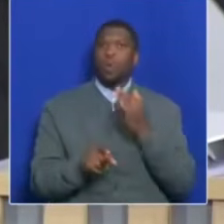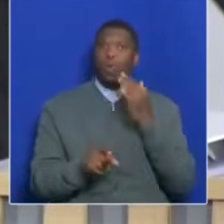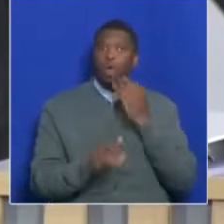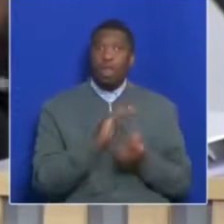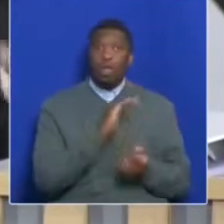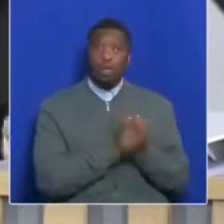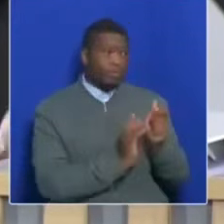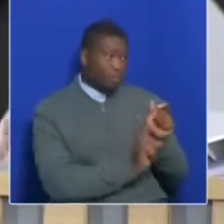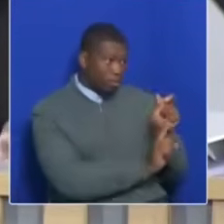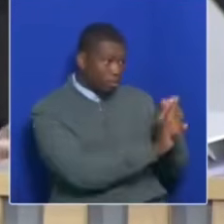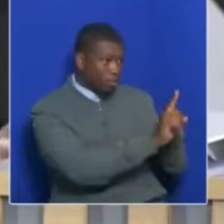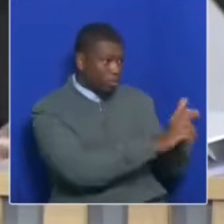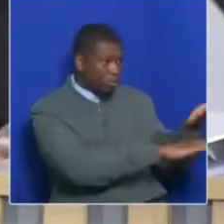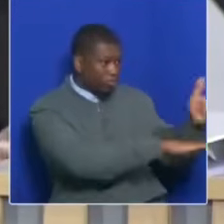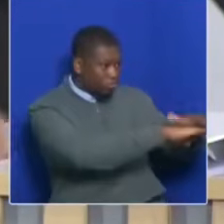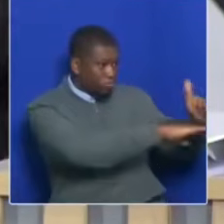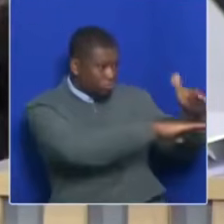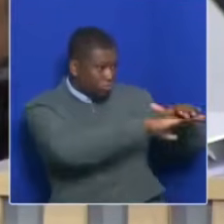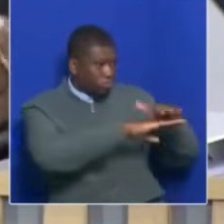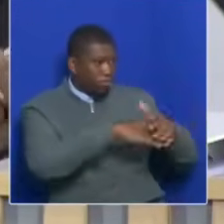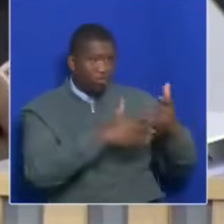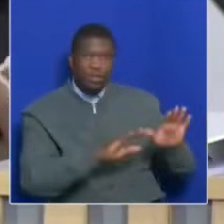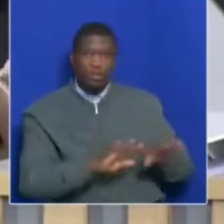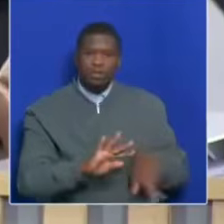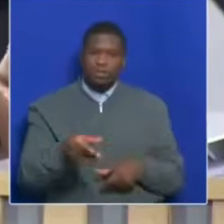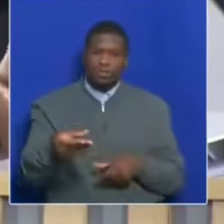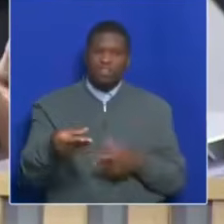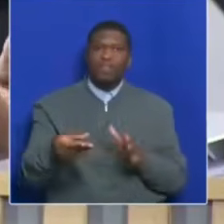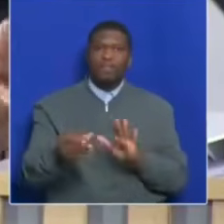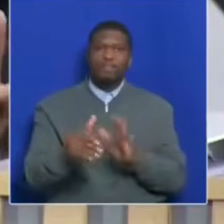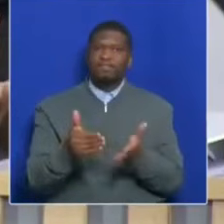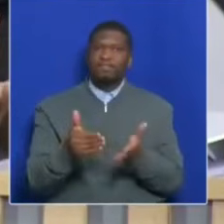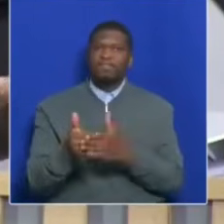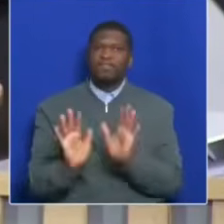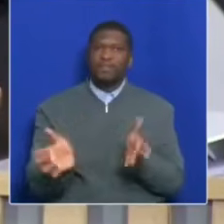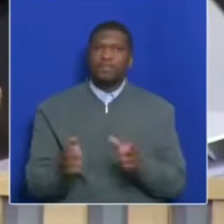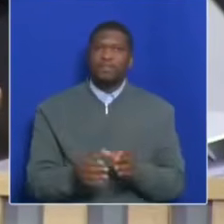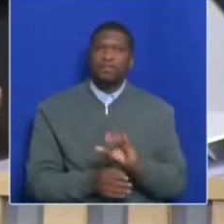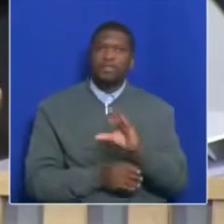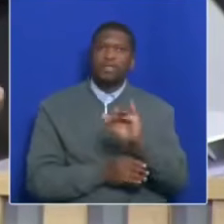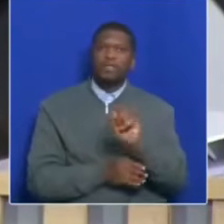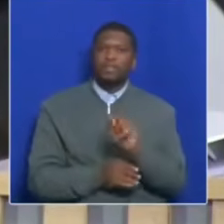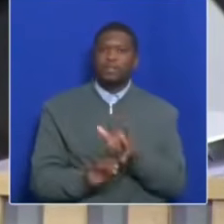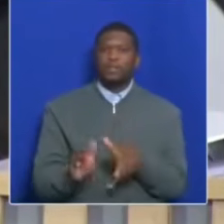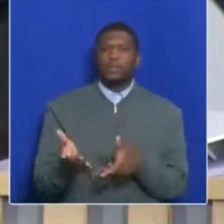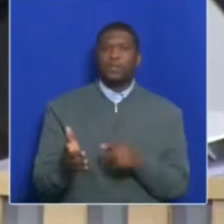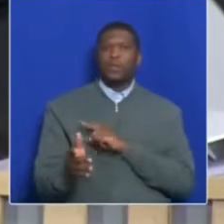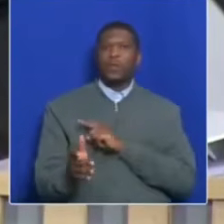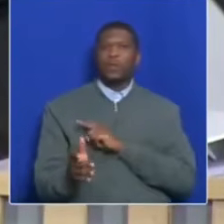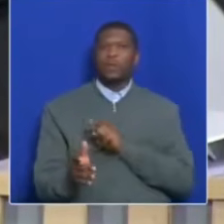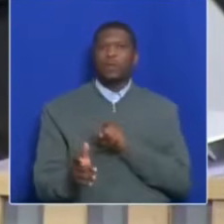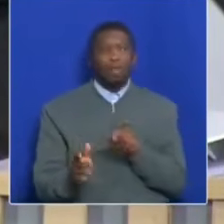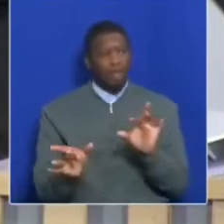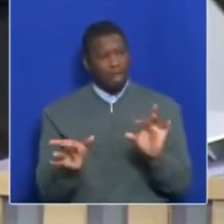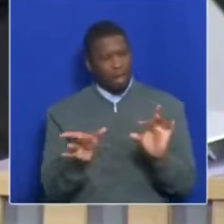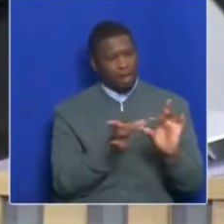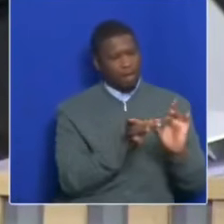the docket gets closed, the cash in transit docket because they link that disease as a as a suspect